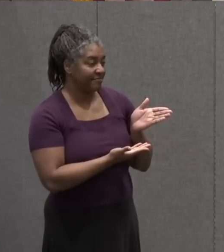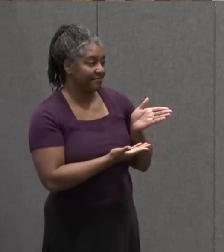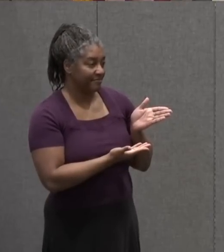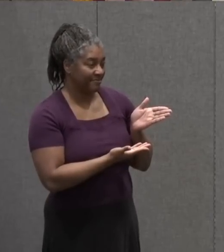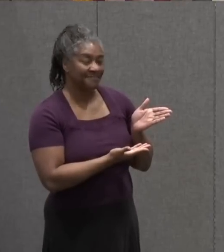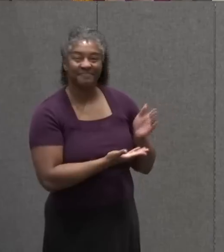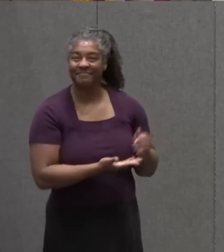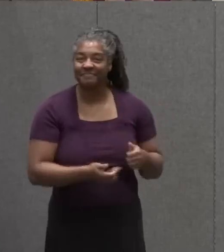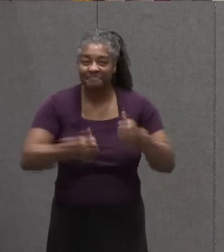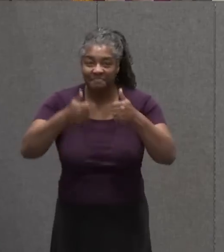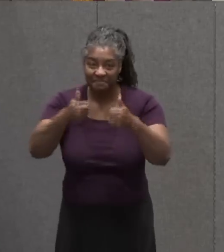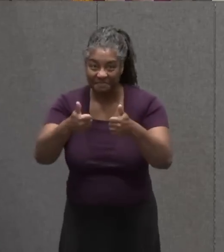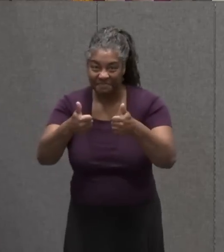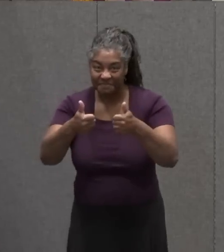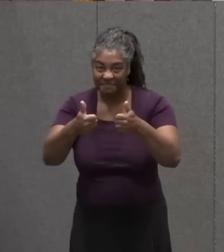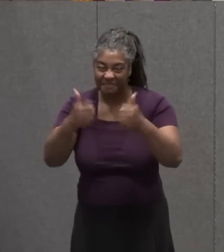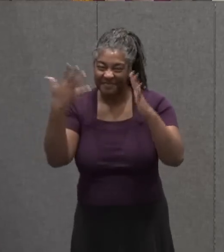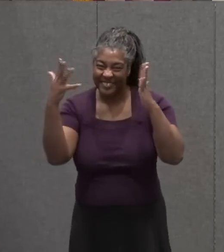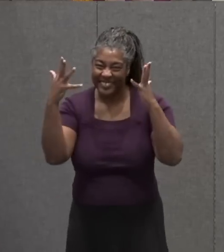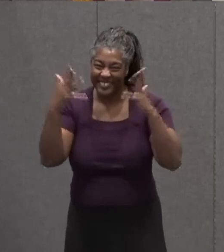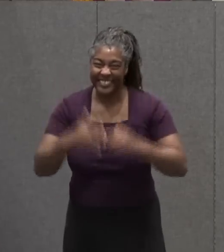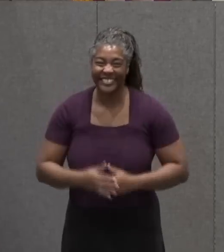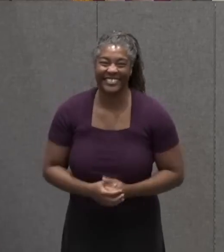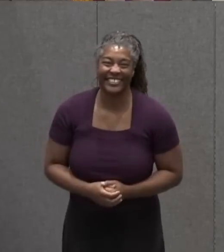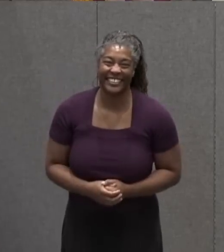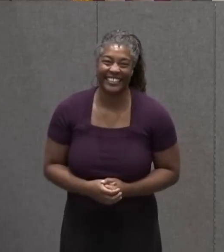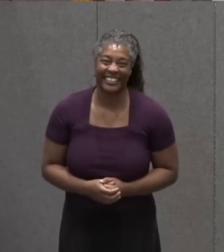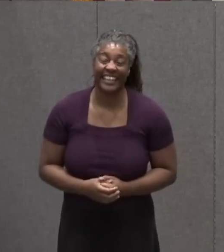very good. Let's practice our fifth letter